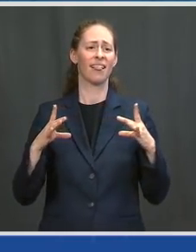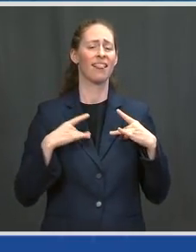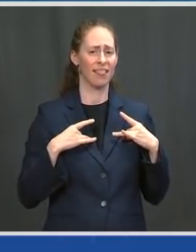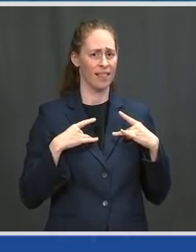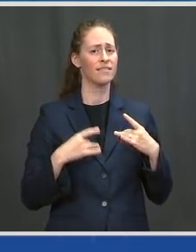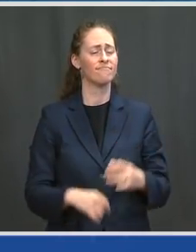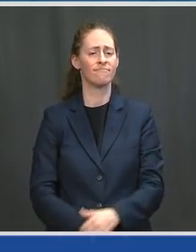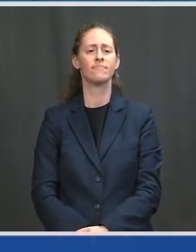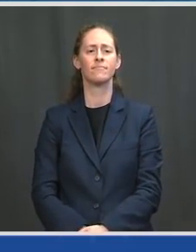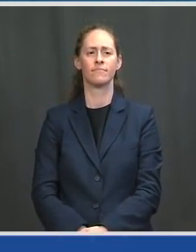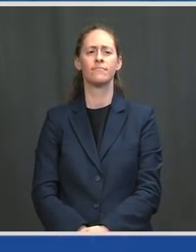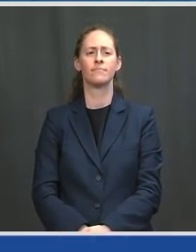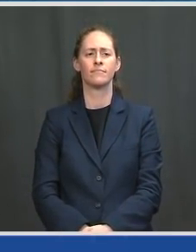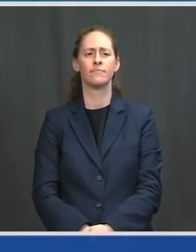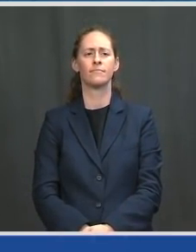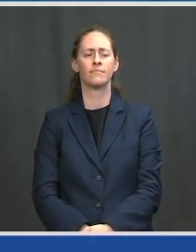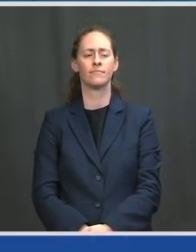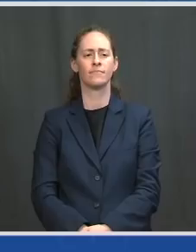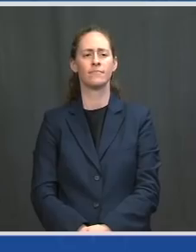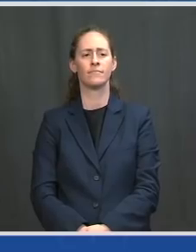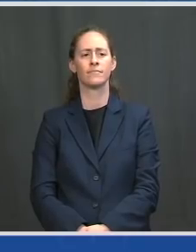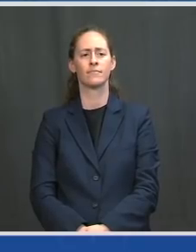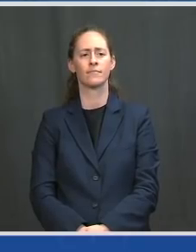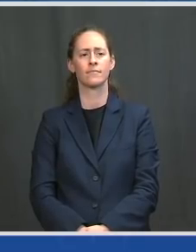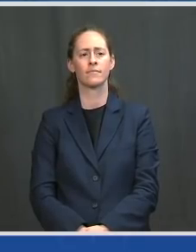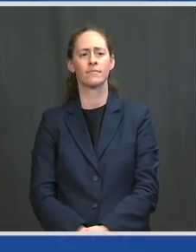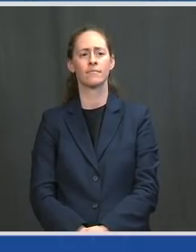Now that vaccine is authorized for ages 12 and up,